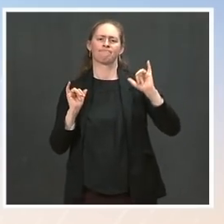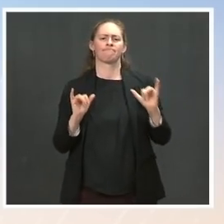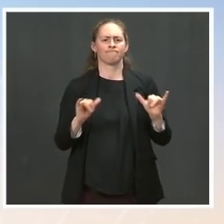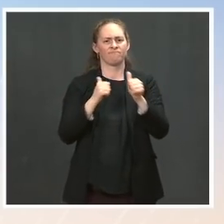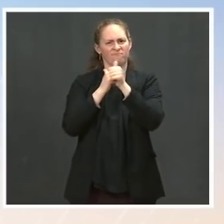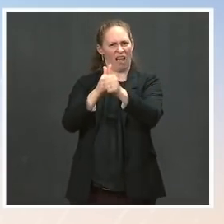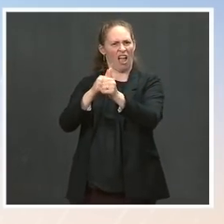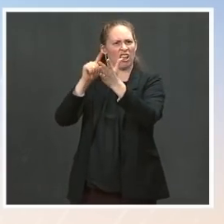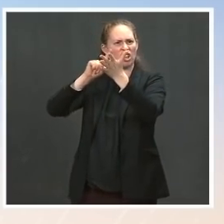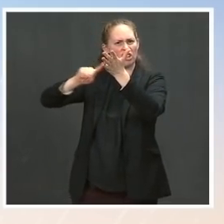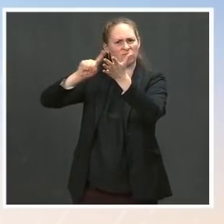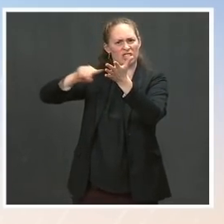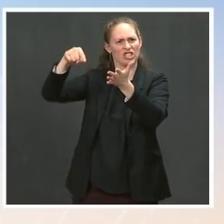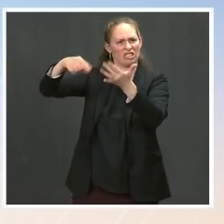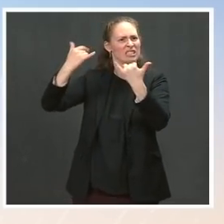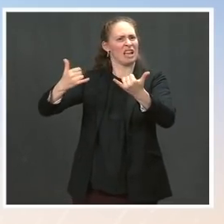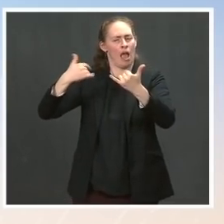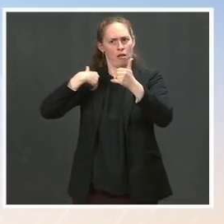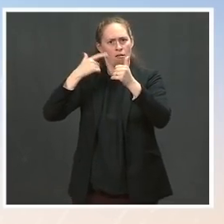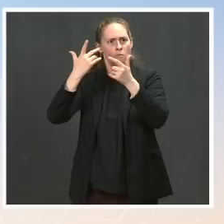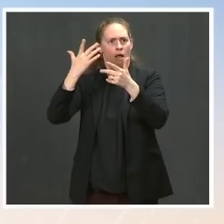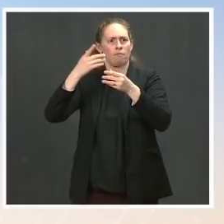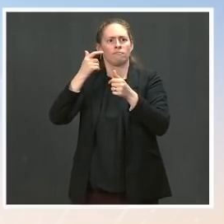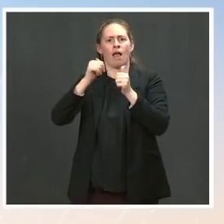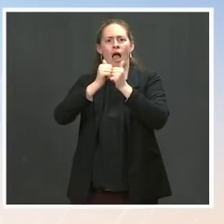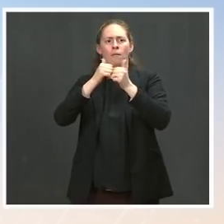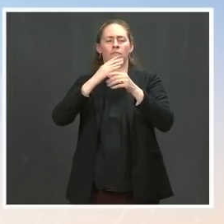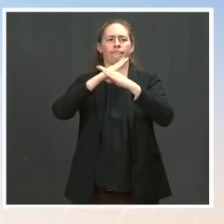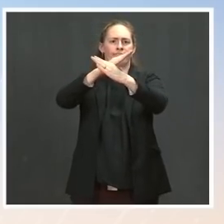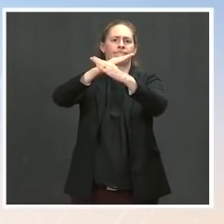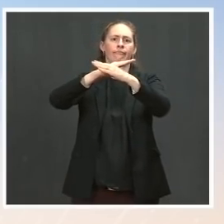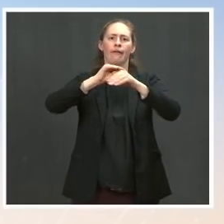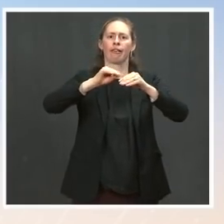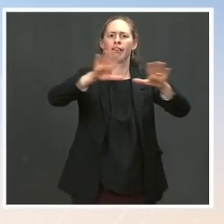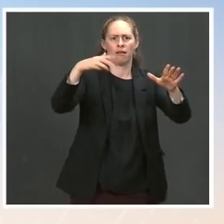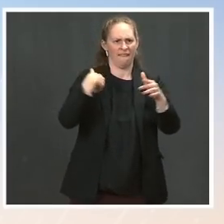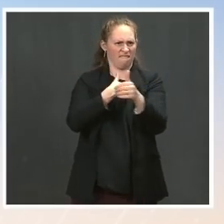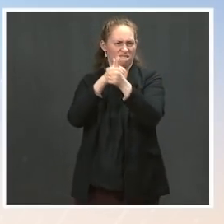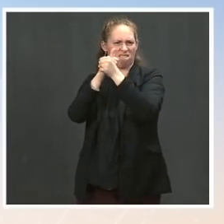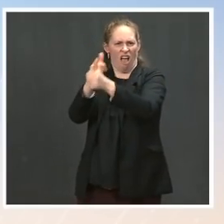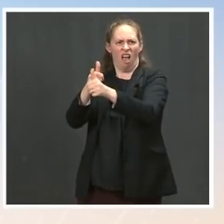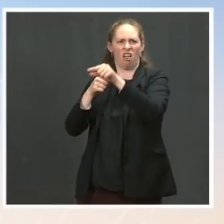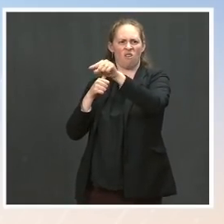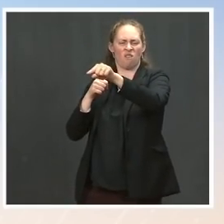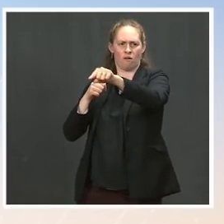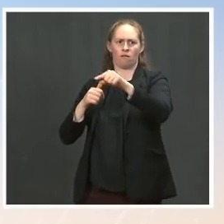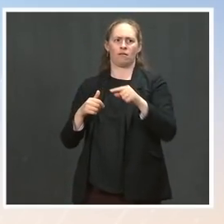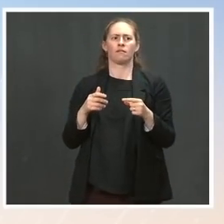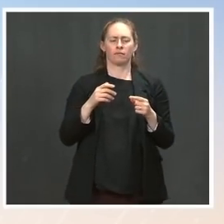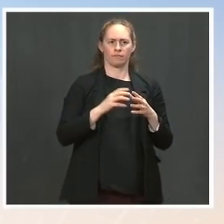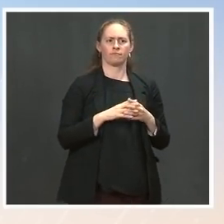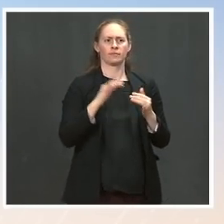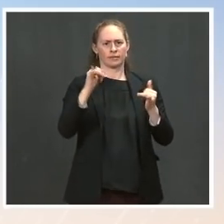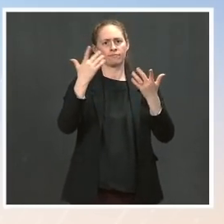and how to prevent distribution and it -- the va- -- I'm sorry, the pandemic traveling further. So I'm not sure